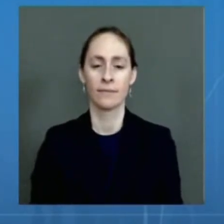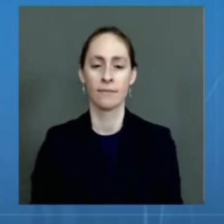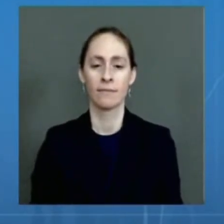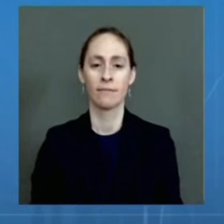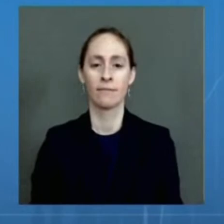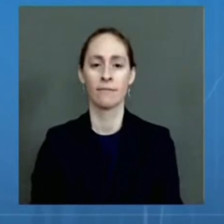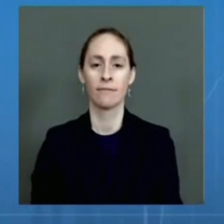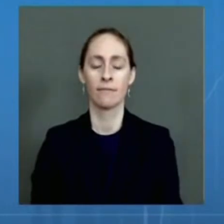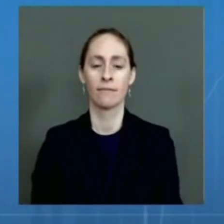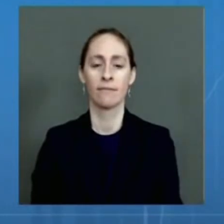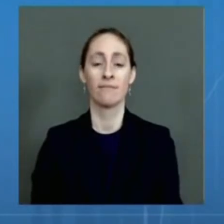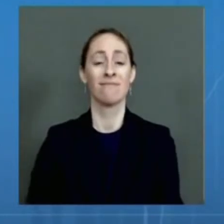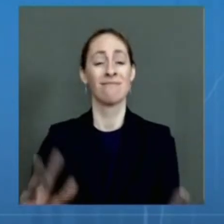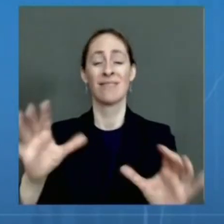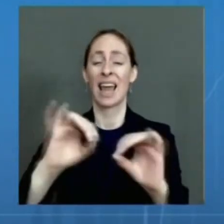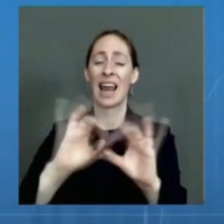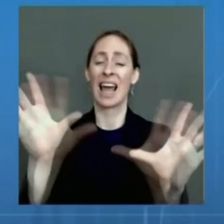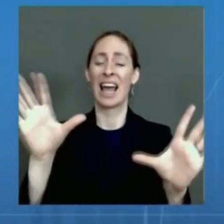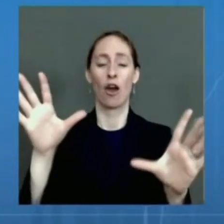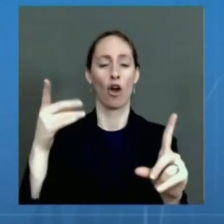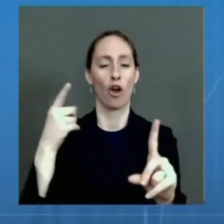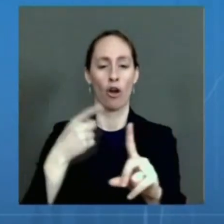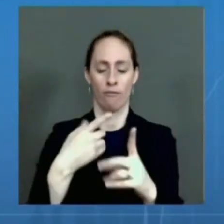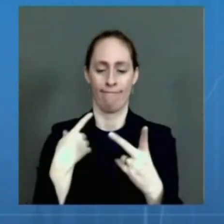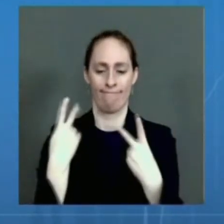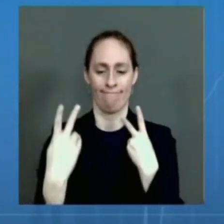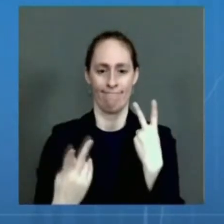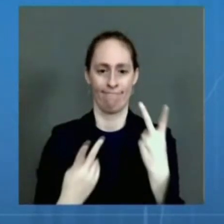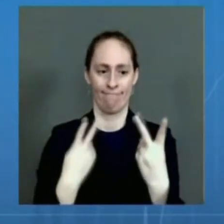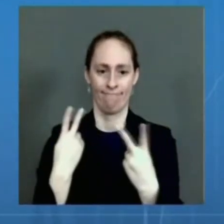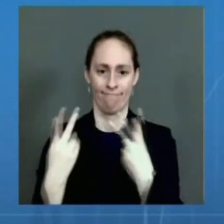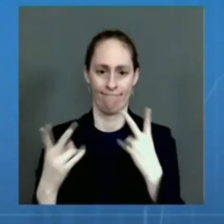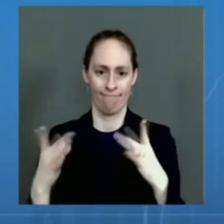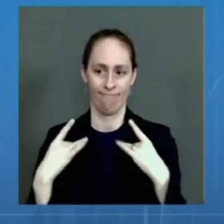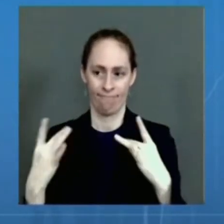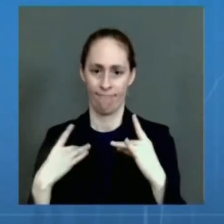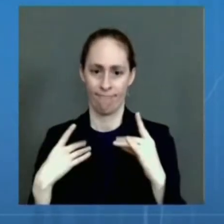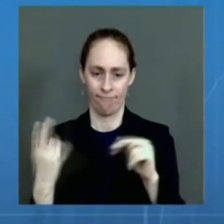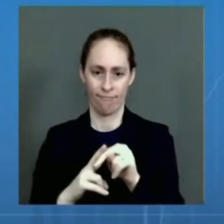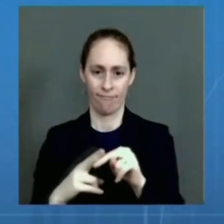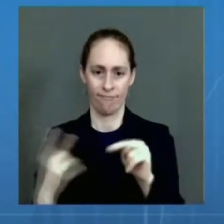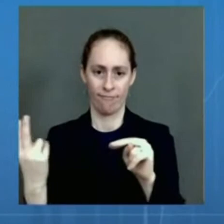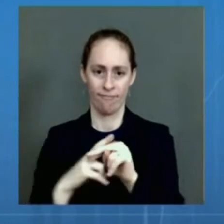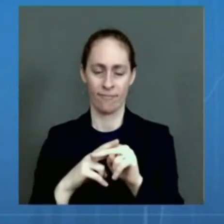NOW FACING A VERY IMPORTANT